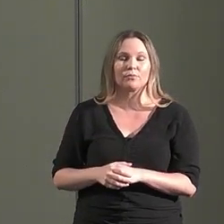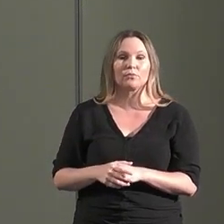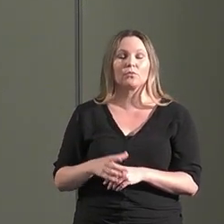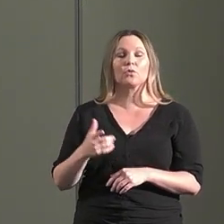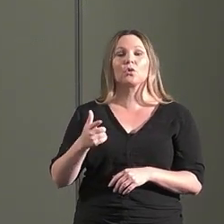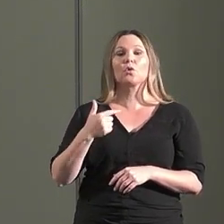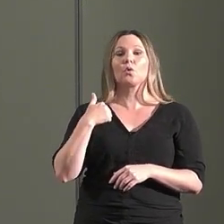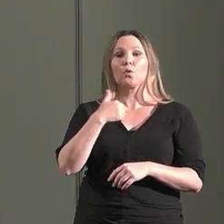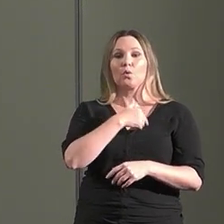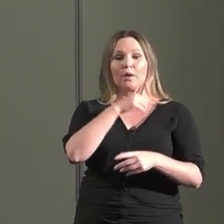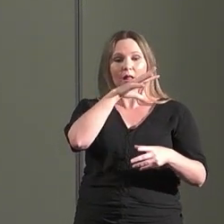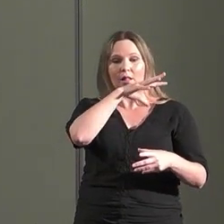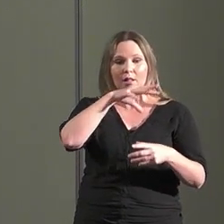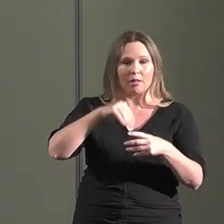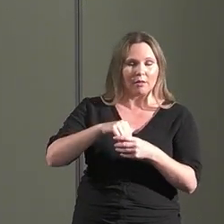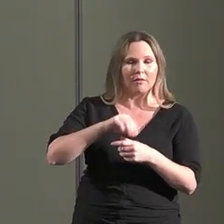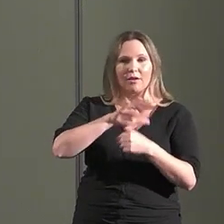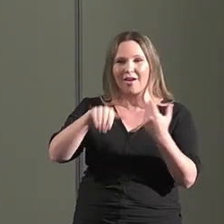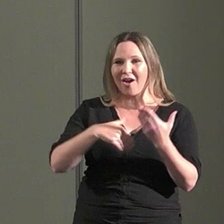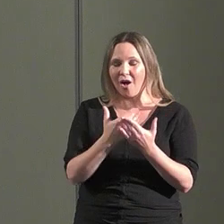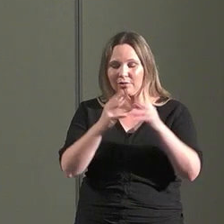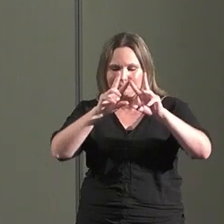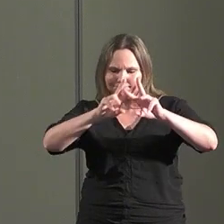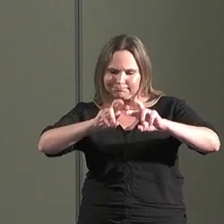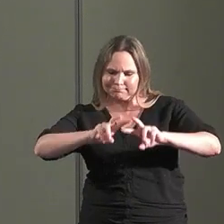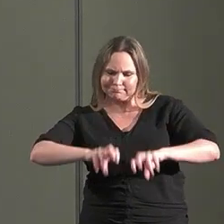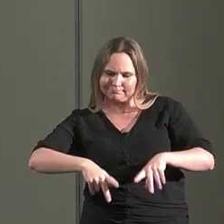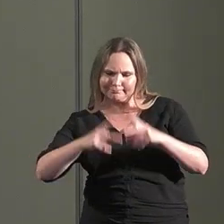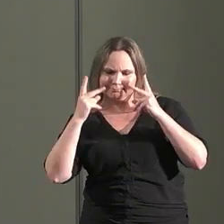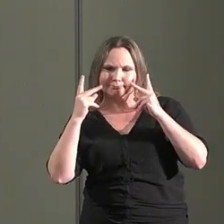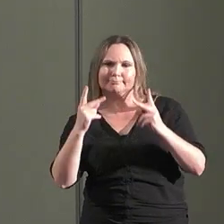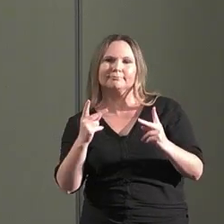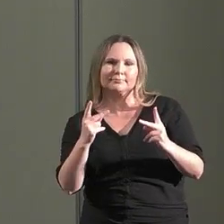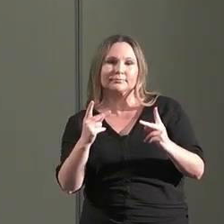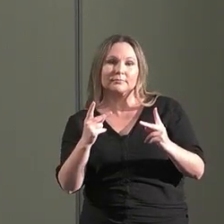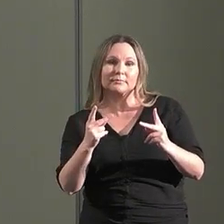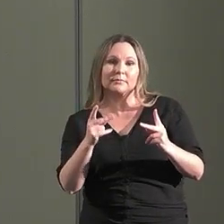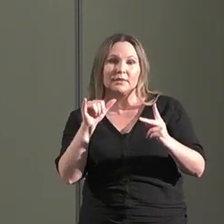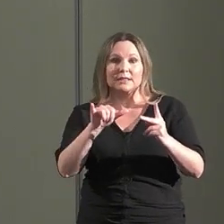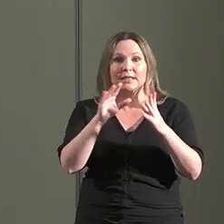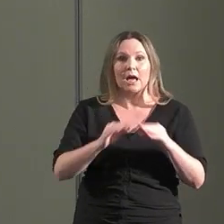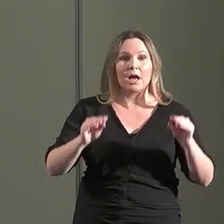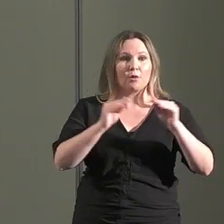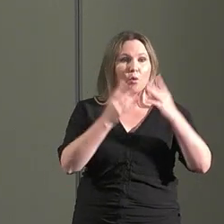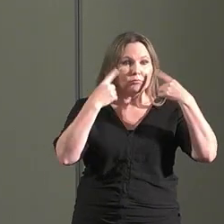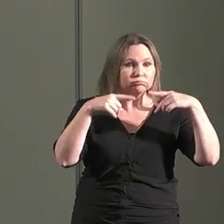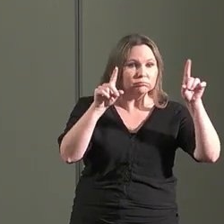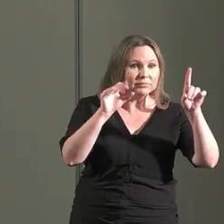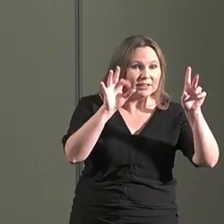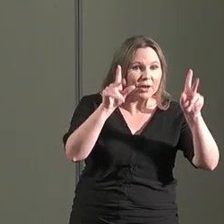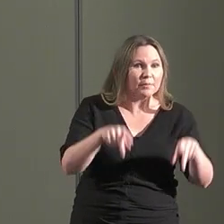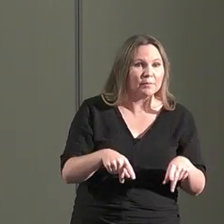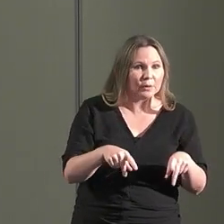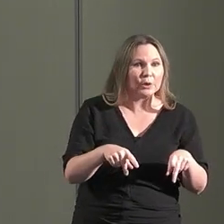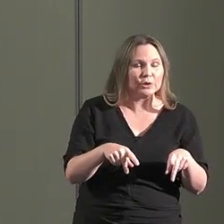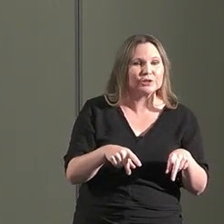We included it in the analysis to see if it is more affected if they are not a serial